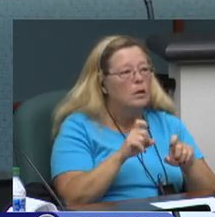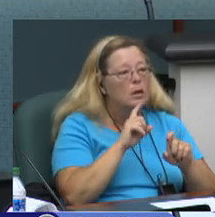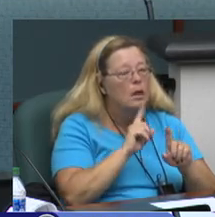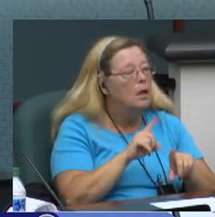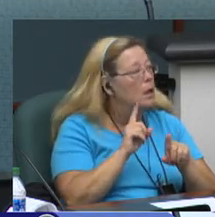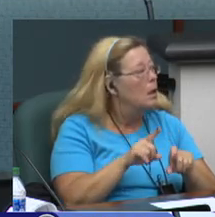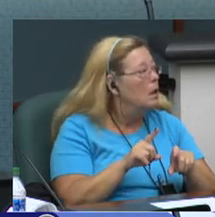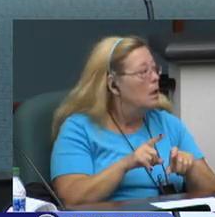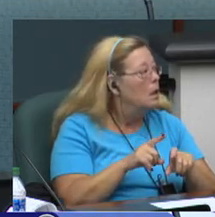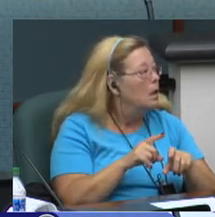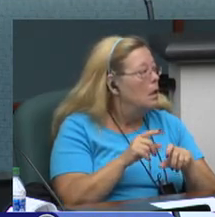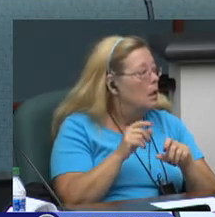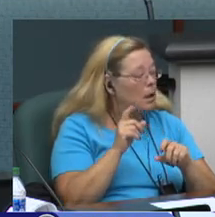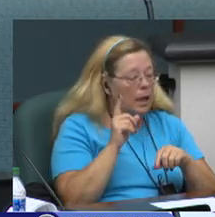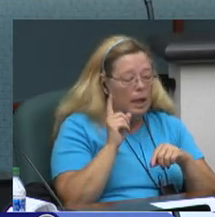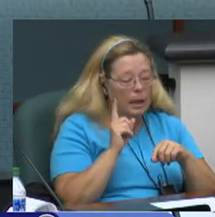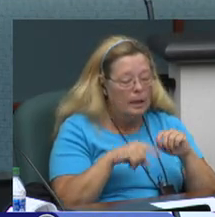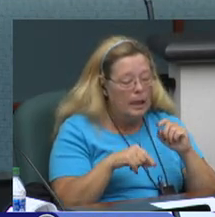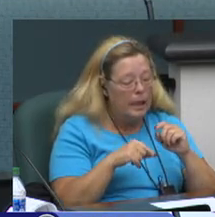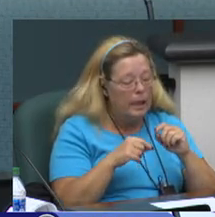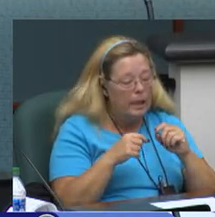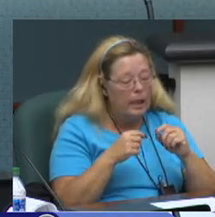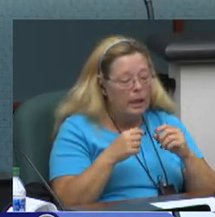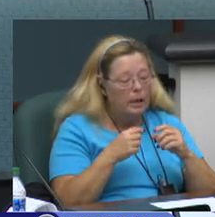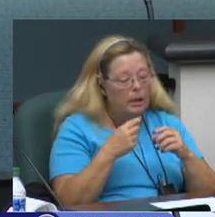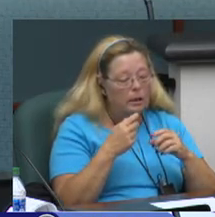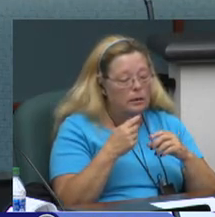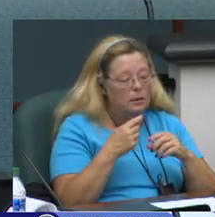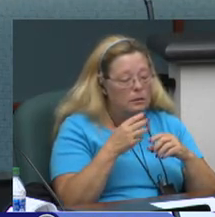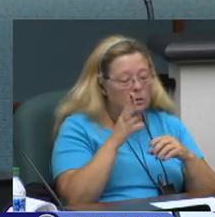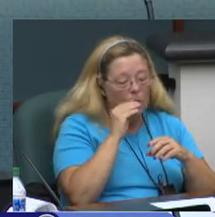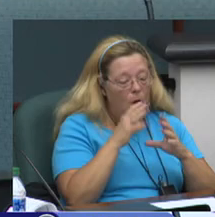just can't spend a lot of time going on that but before I do I want to follow up